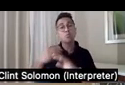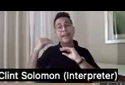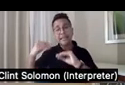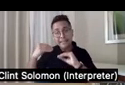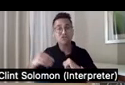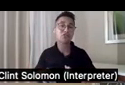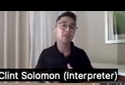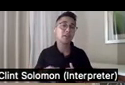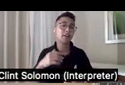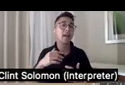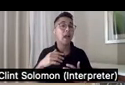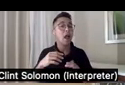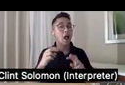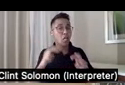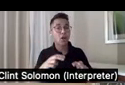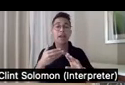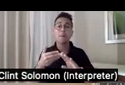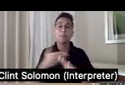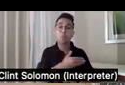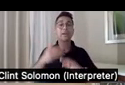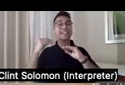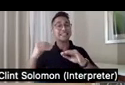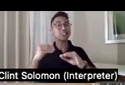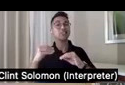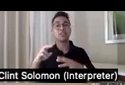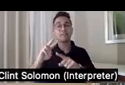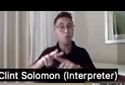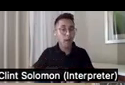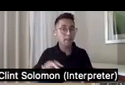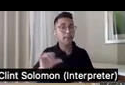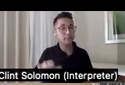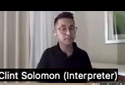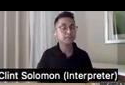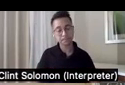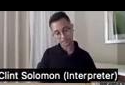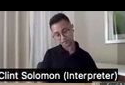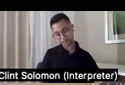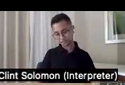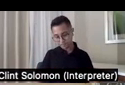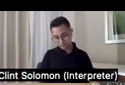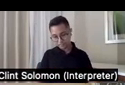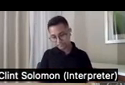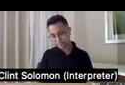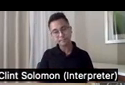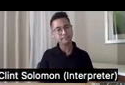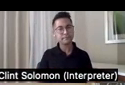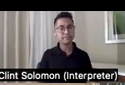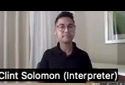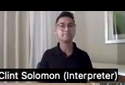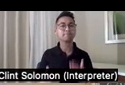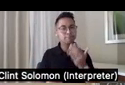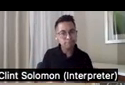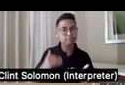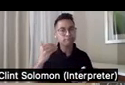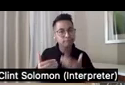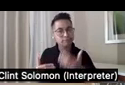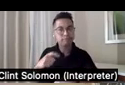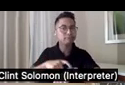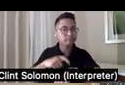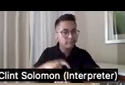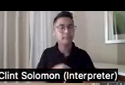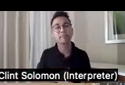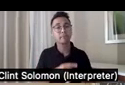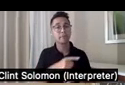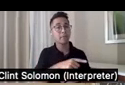pre-teaching vocabulary we want to take our time the learner needs to look and touch the